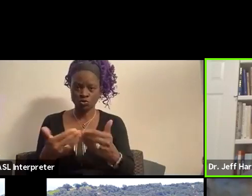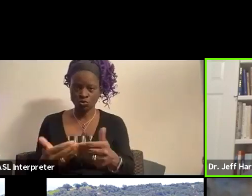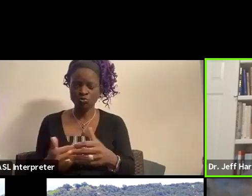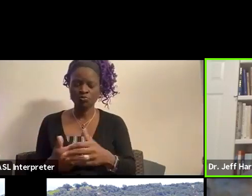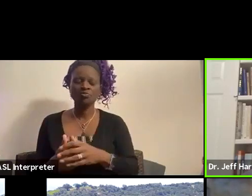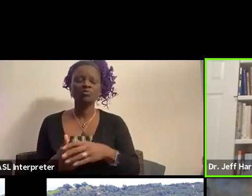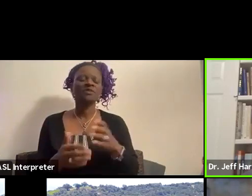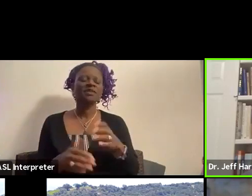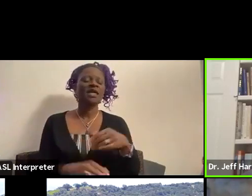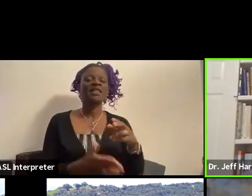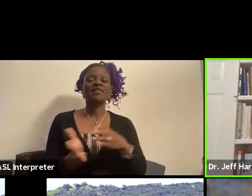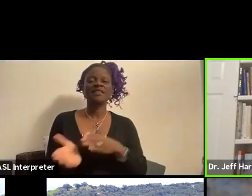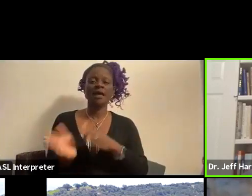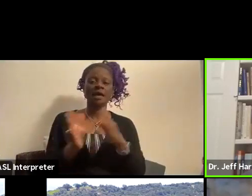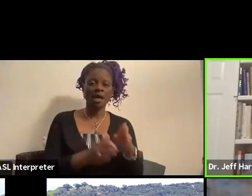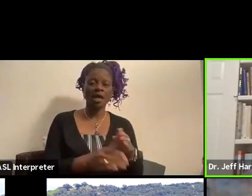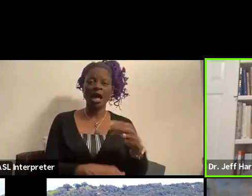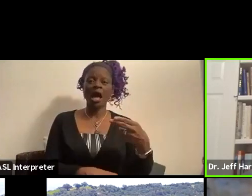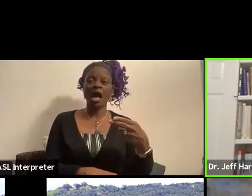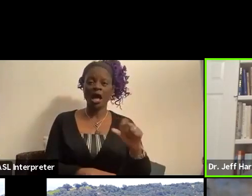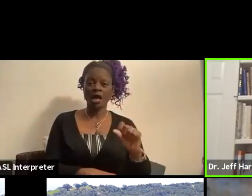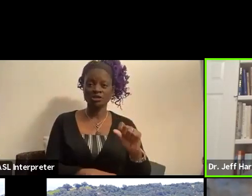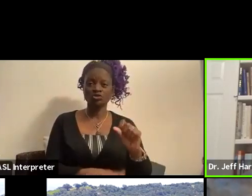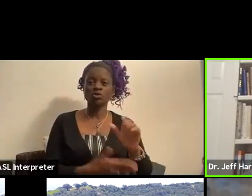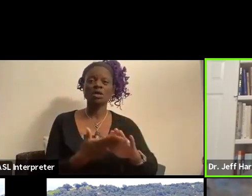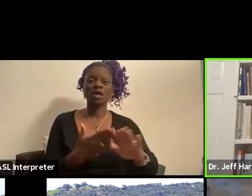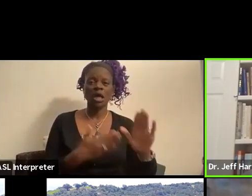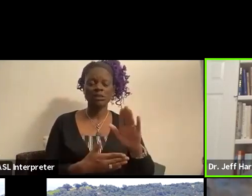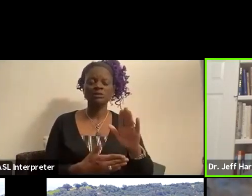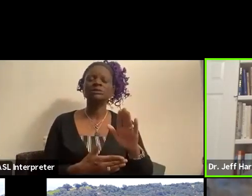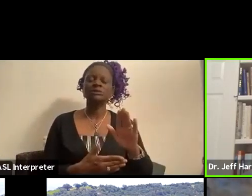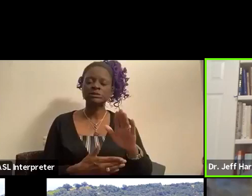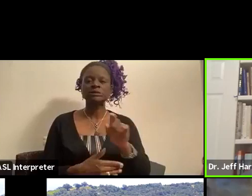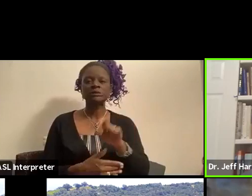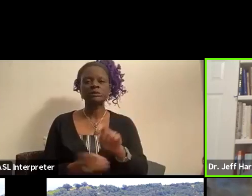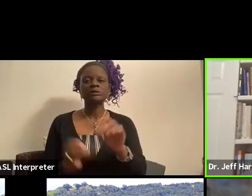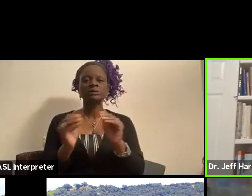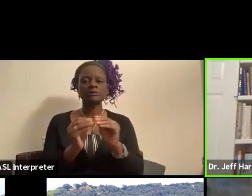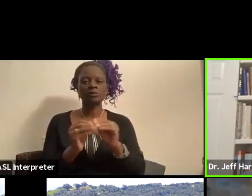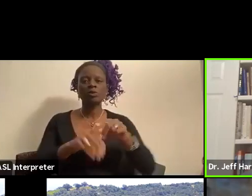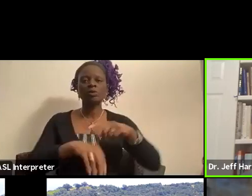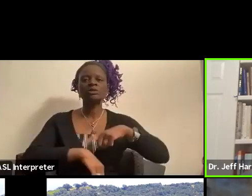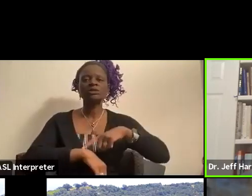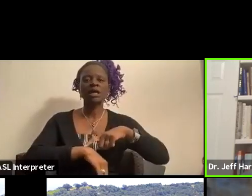high schools will take a lot longer and are less apt to open